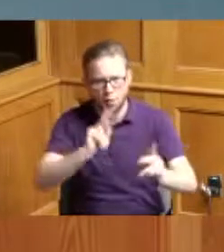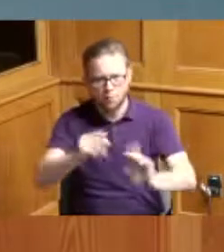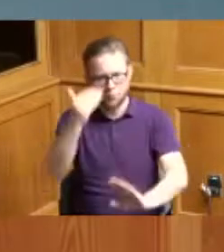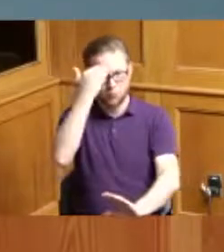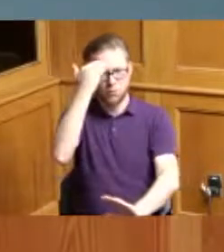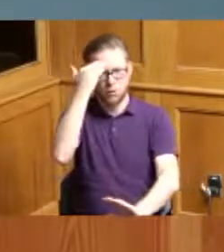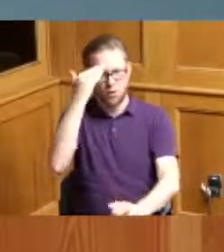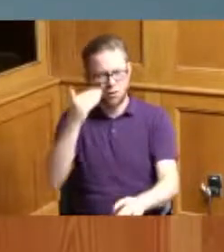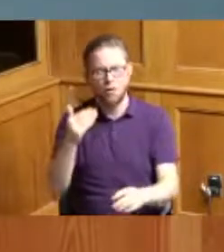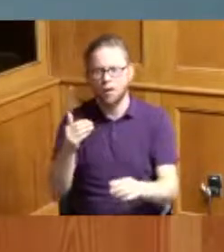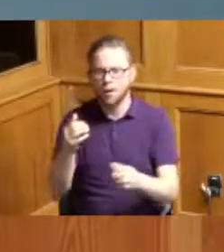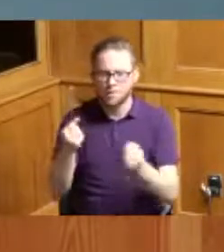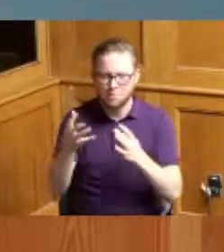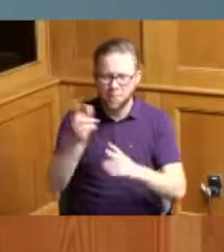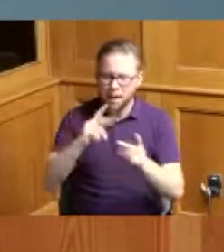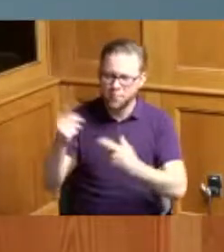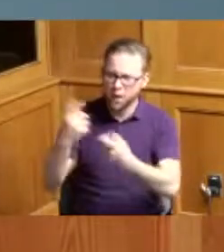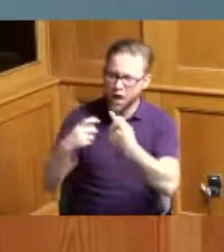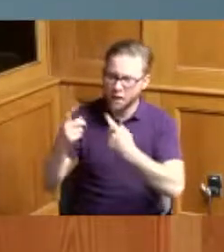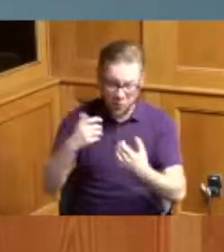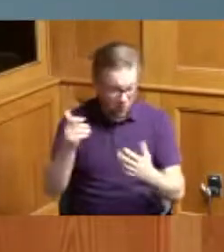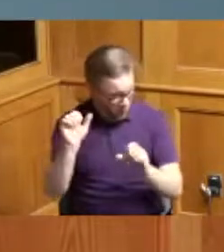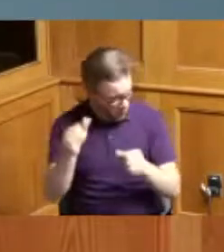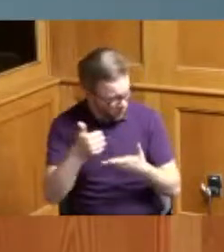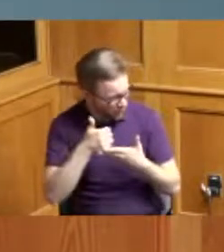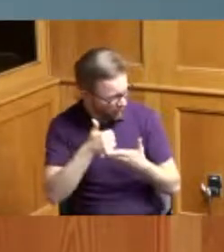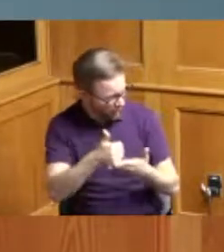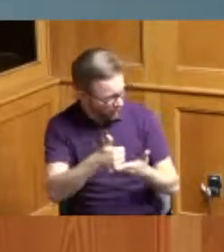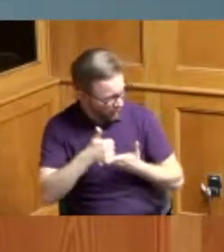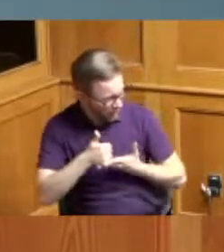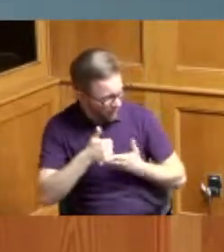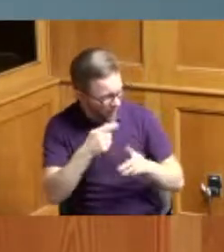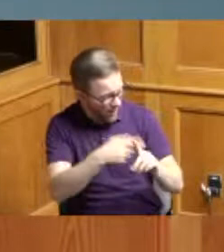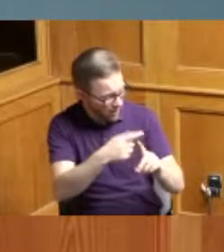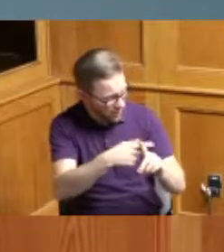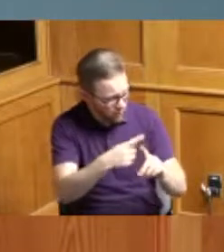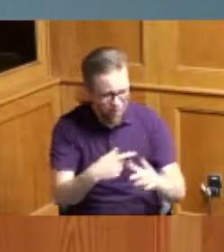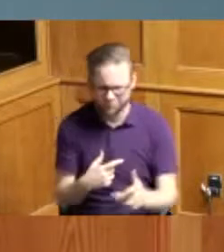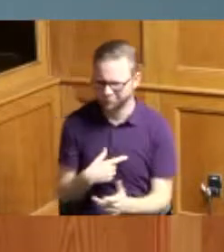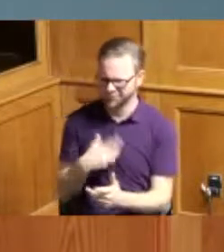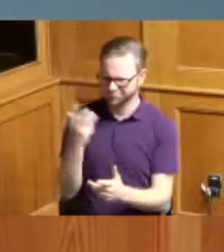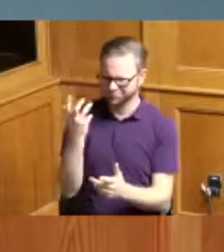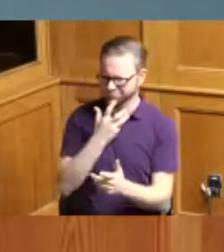you guys help with rent and I'm thinking you I was thinking oh god we're not you know so I don't